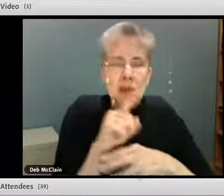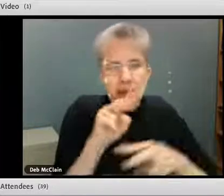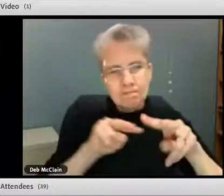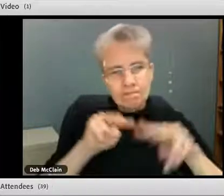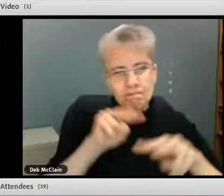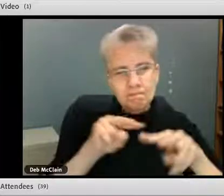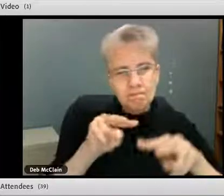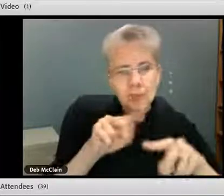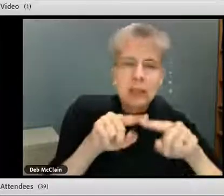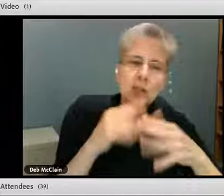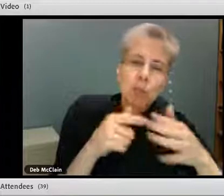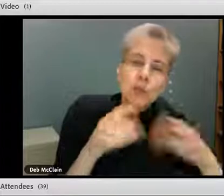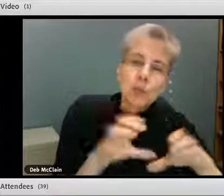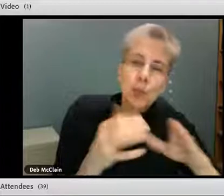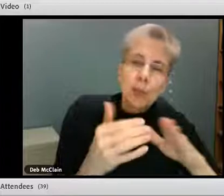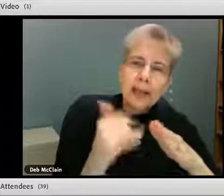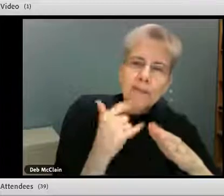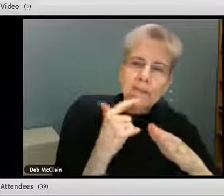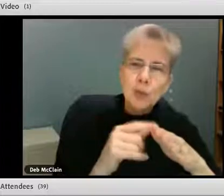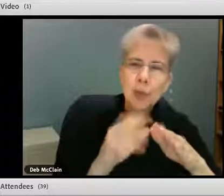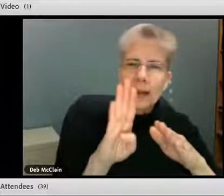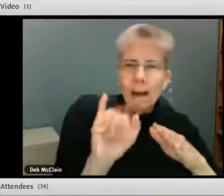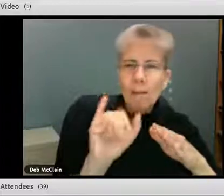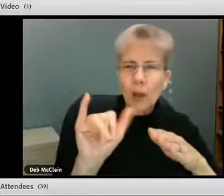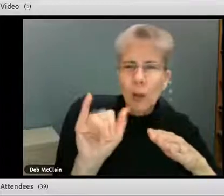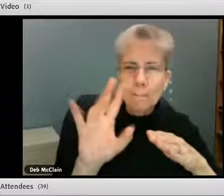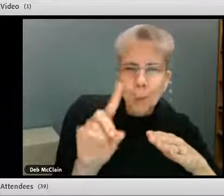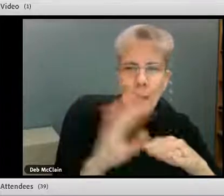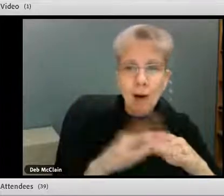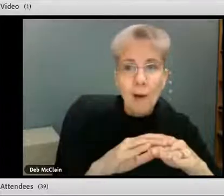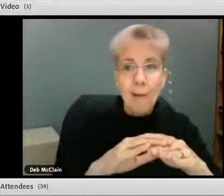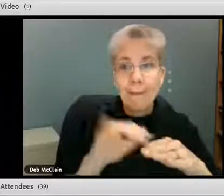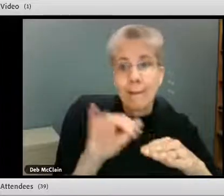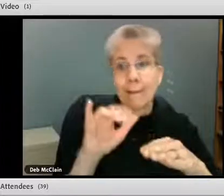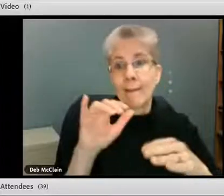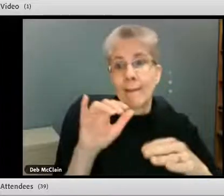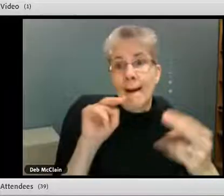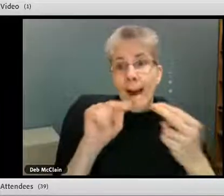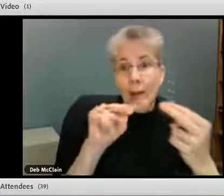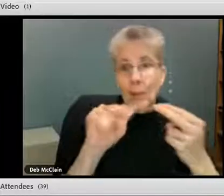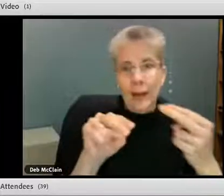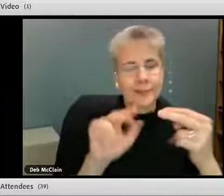If you're doing a billboard on I-75, I would really look at commercial use only.